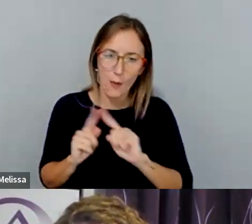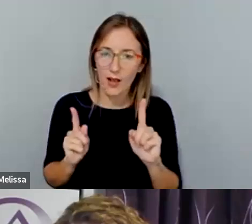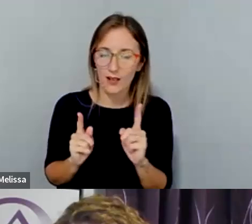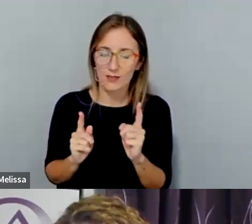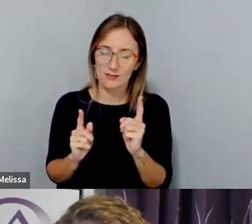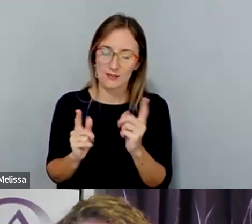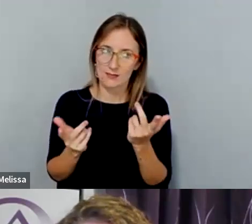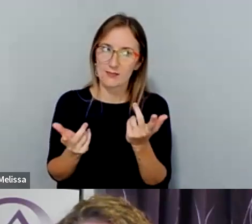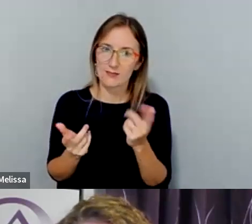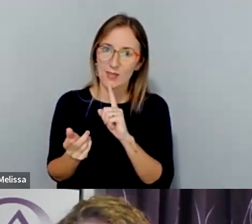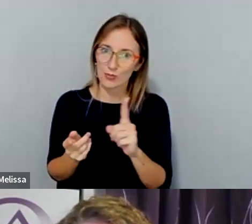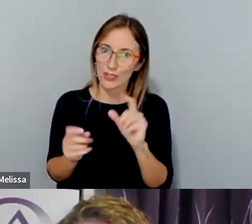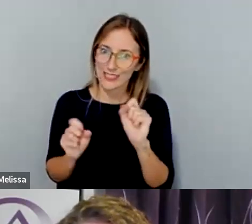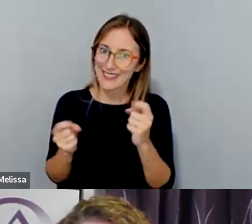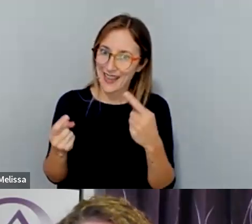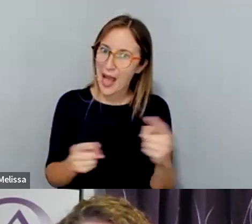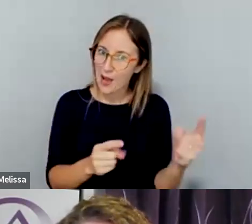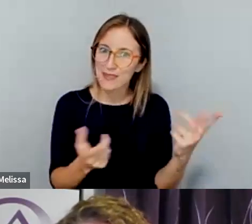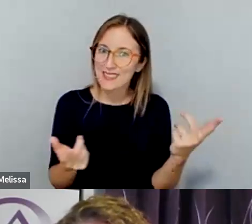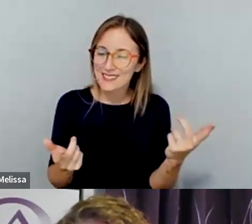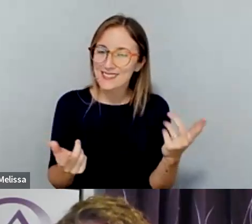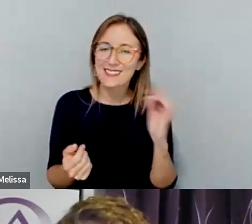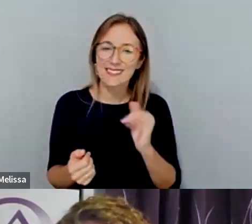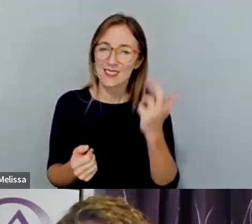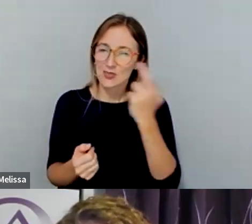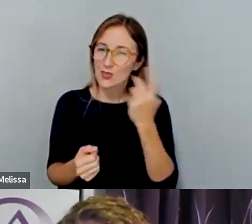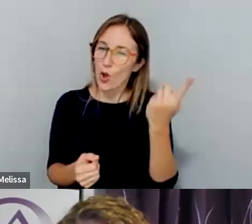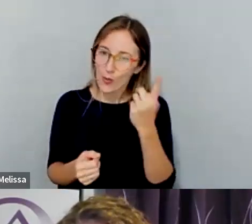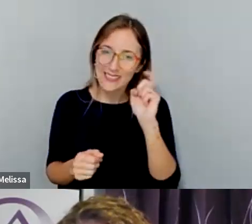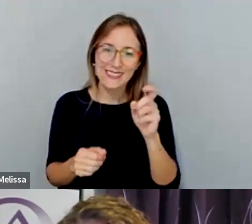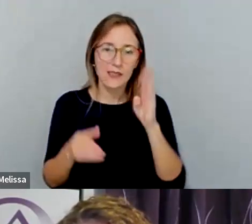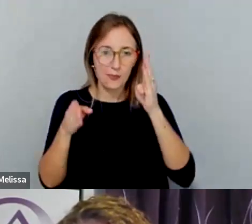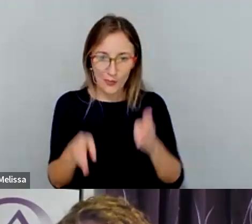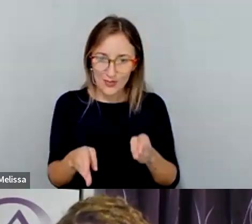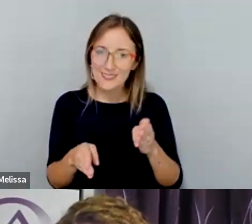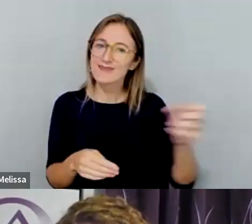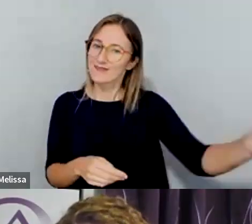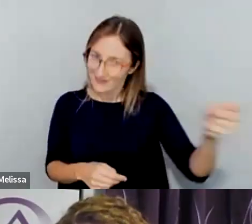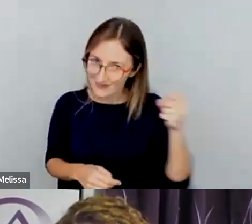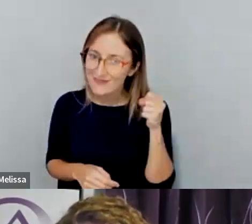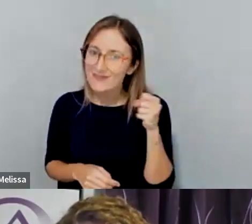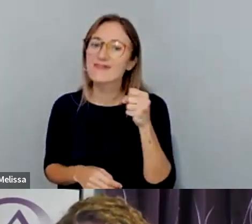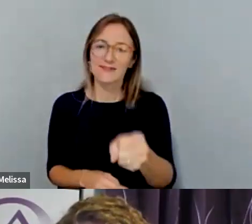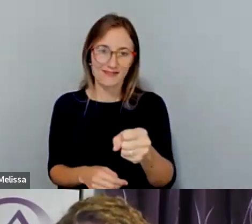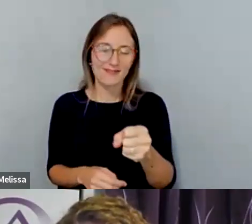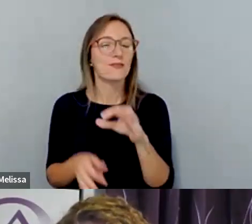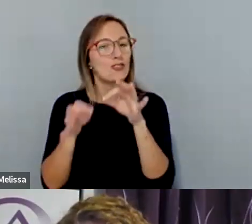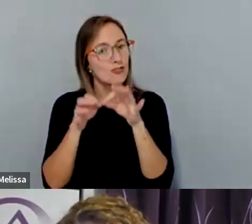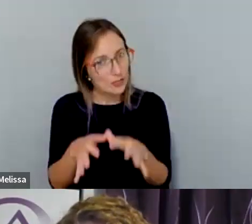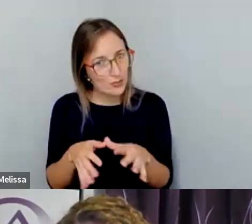his medical procedure and not what he wanted. This is fictional, but I